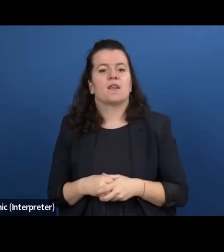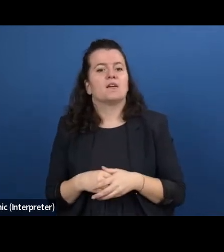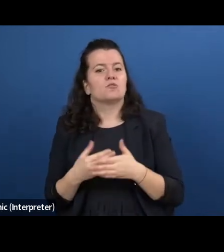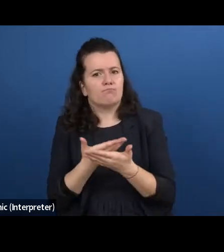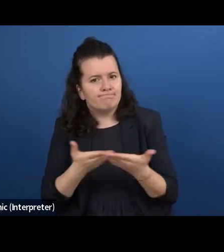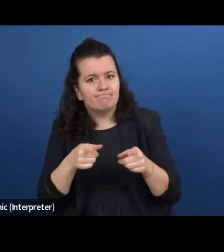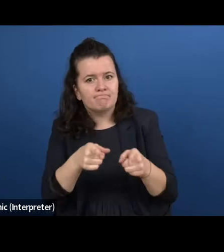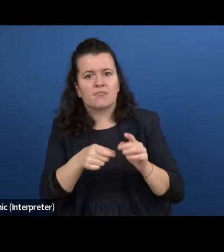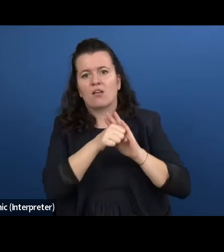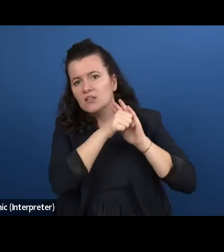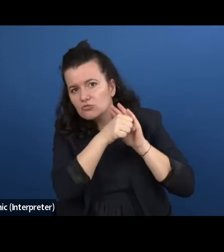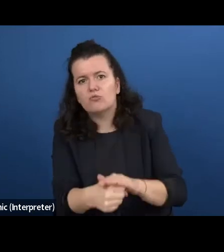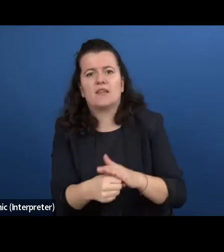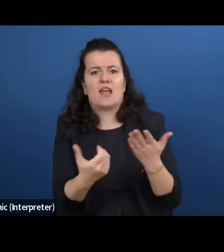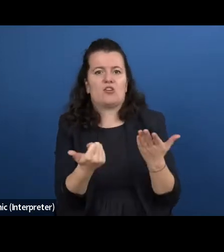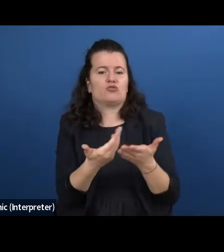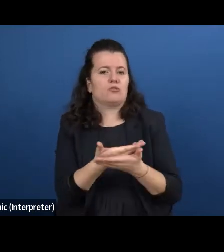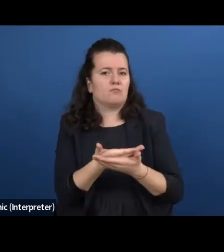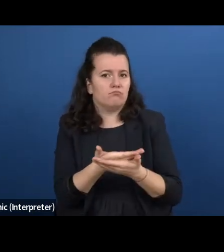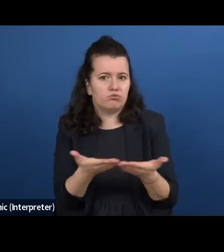but also people with disabilities in institutions,